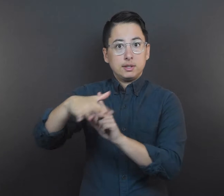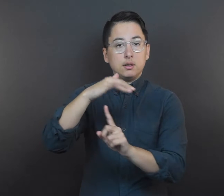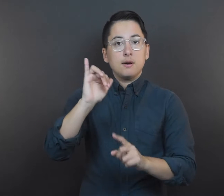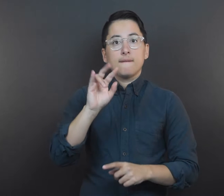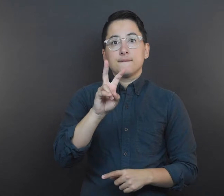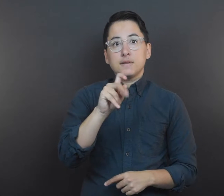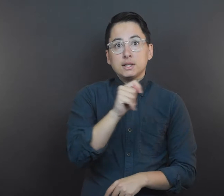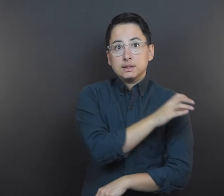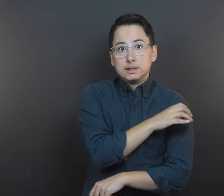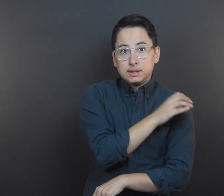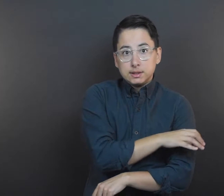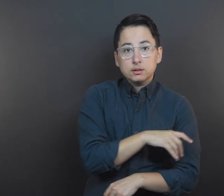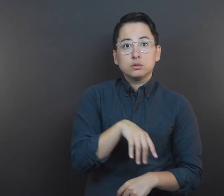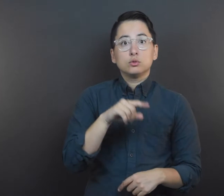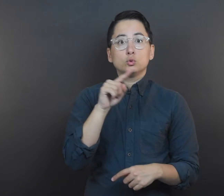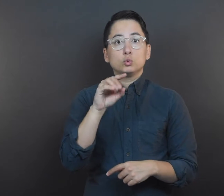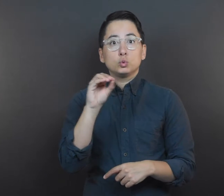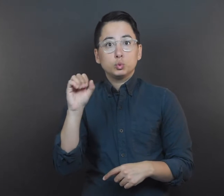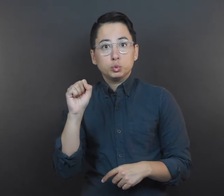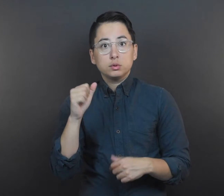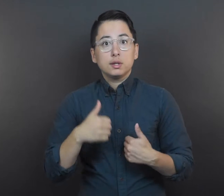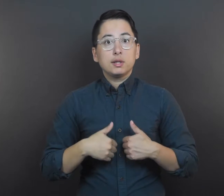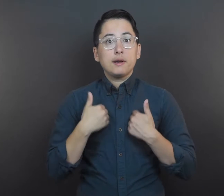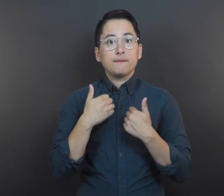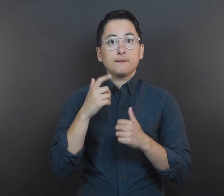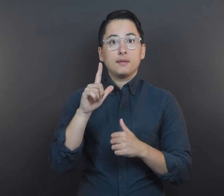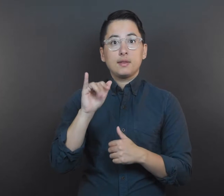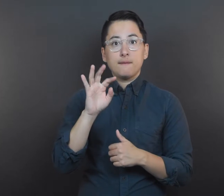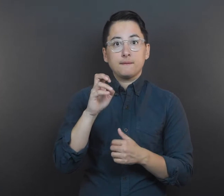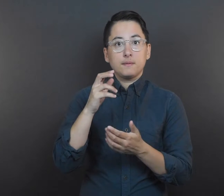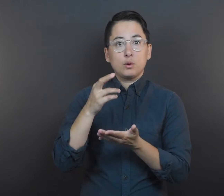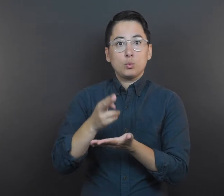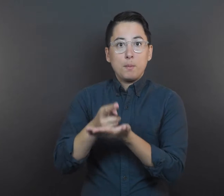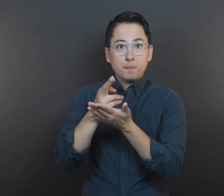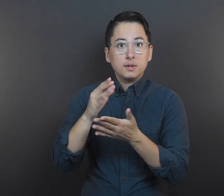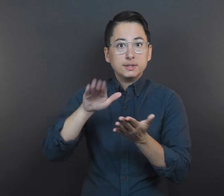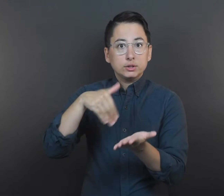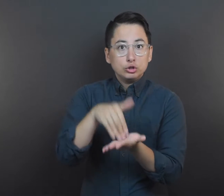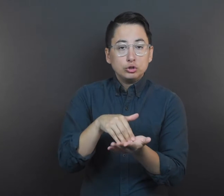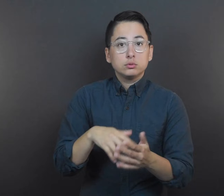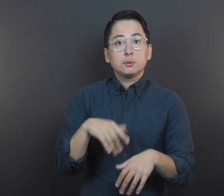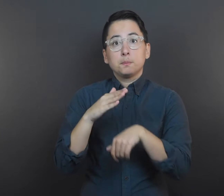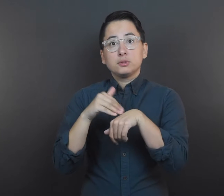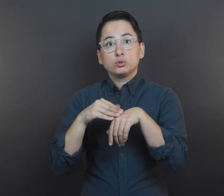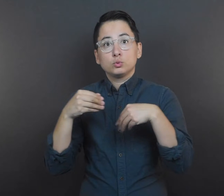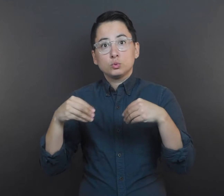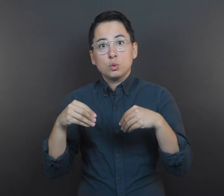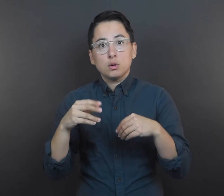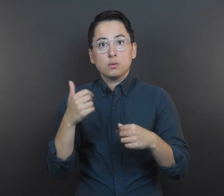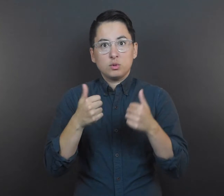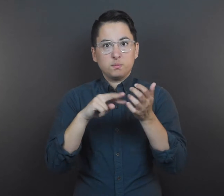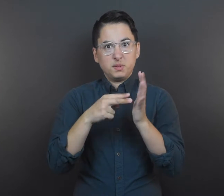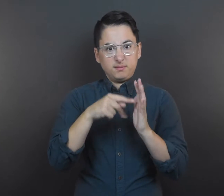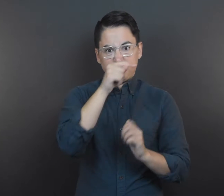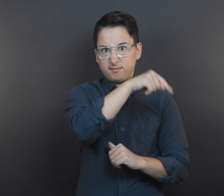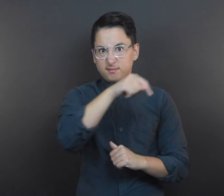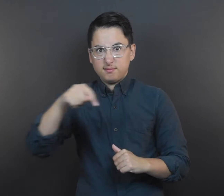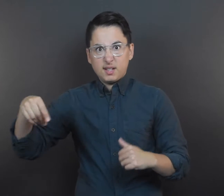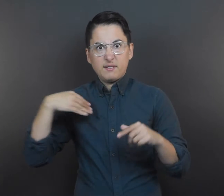including veterinary clinics, zoos, wildlife rehabilitation centers, and pet stores, which